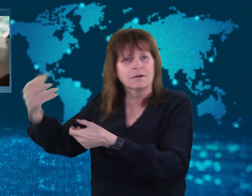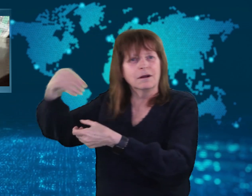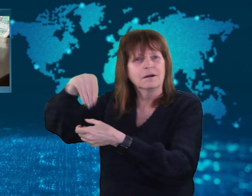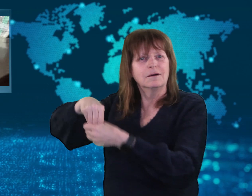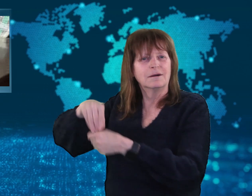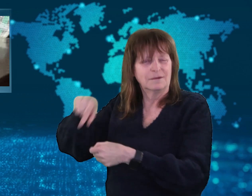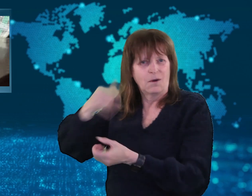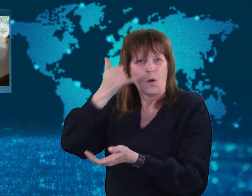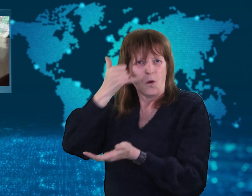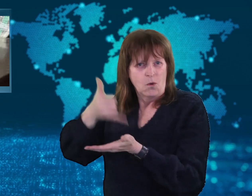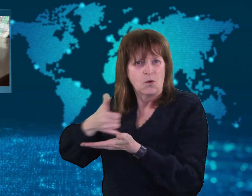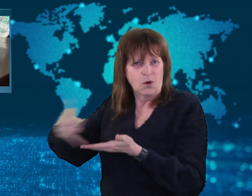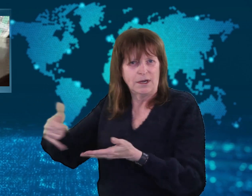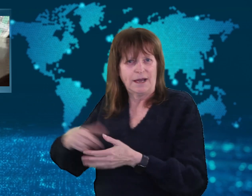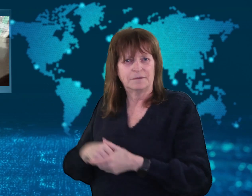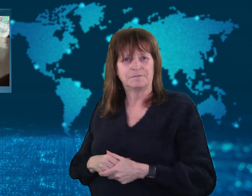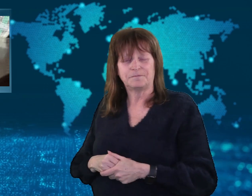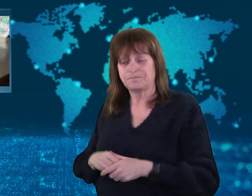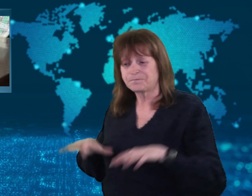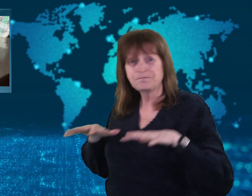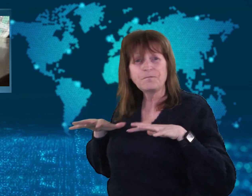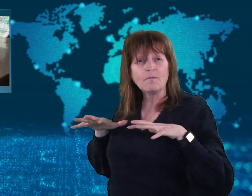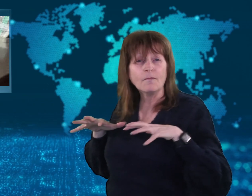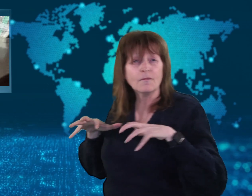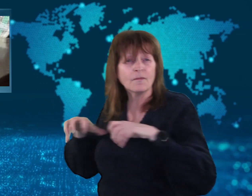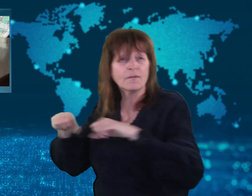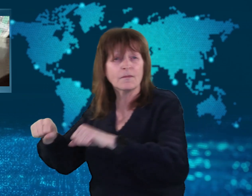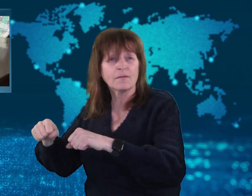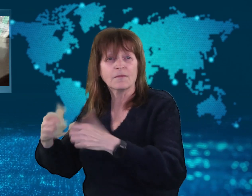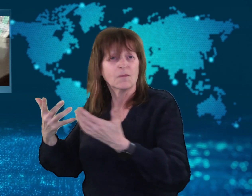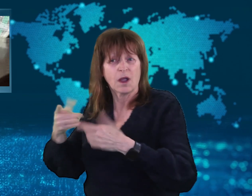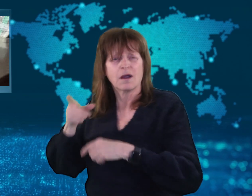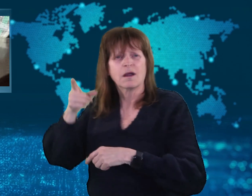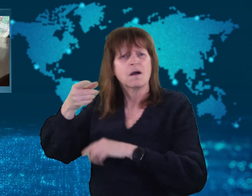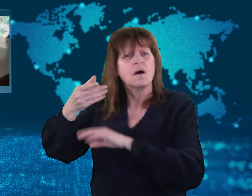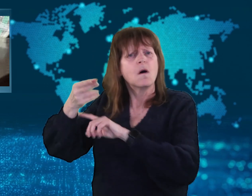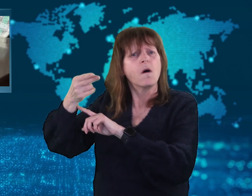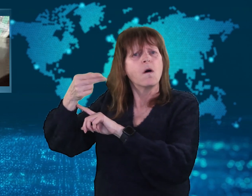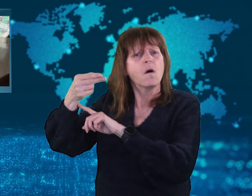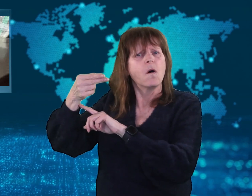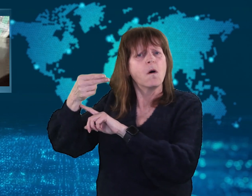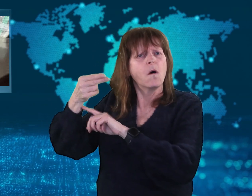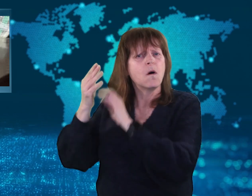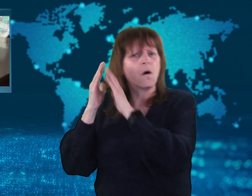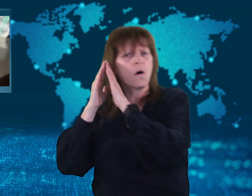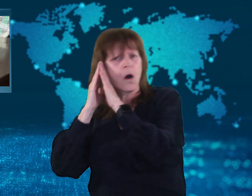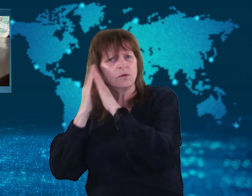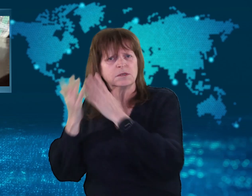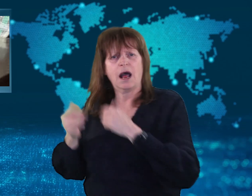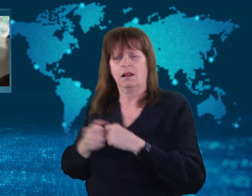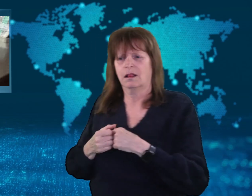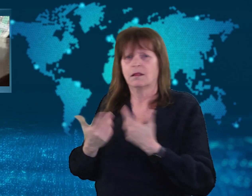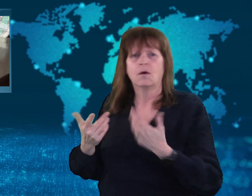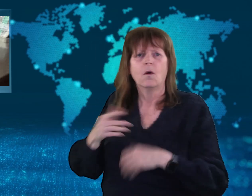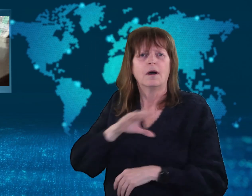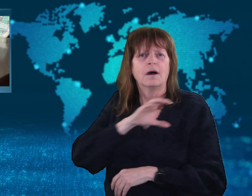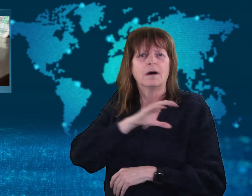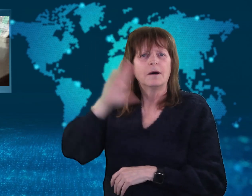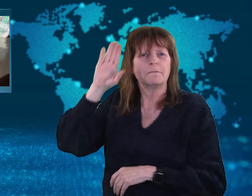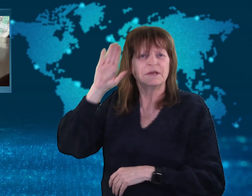Raids took place at hotels and police stopped at least one vehicle on a highway.